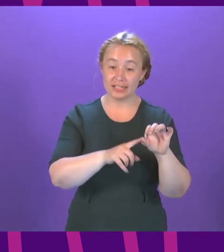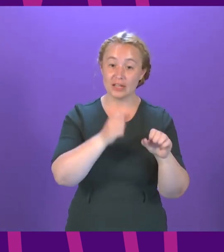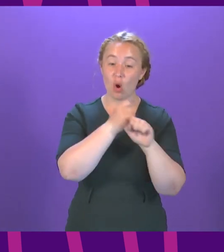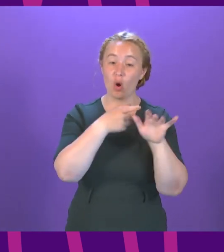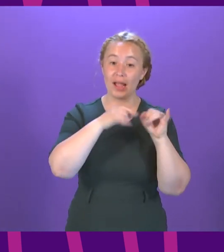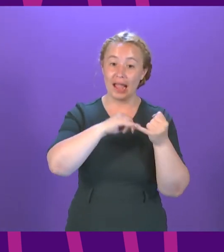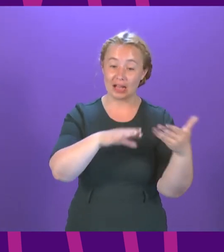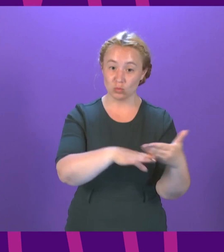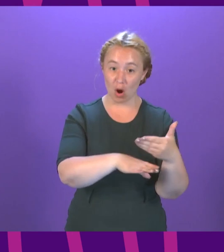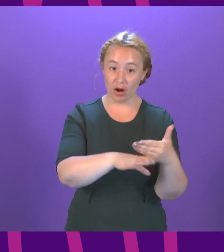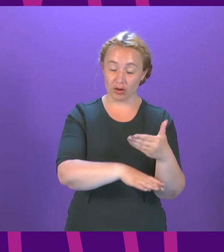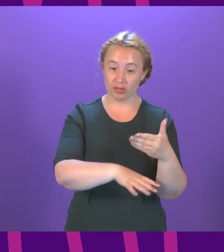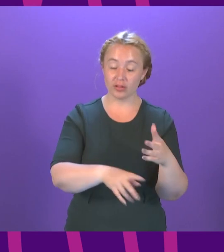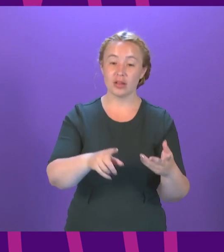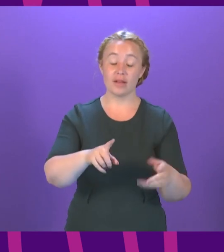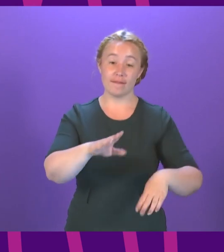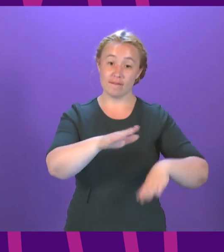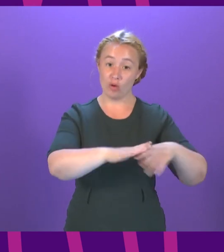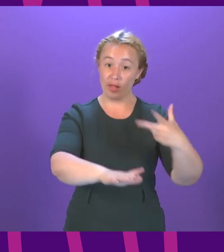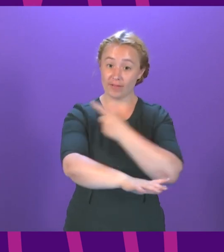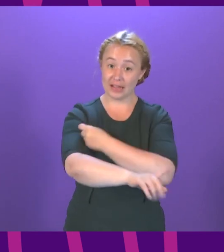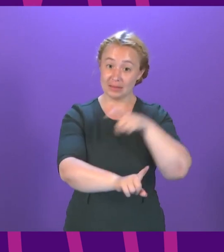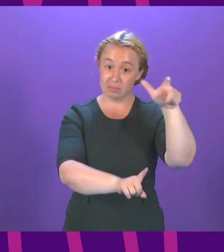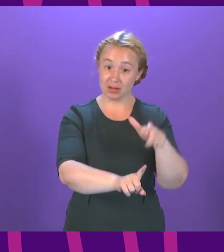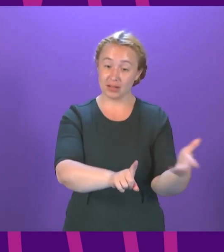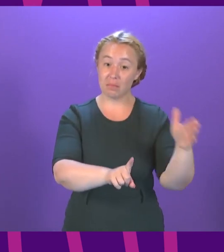a fully vaccinated constituent of mine has returned from Qatar, which is a red-list country.